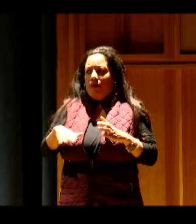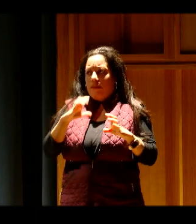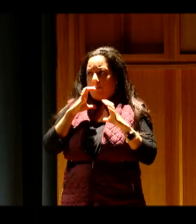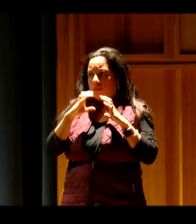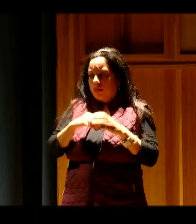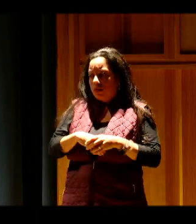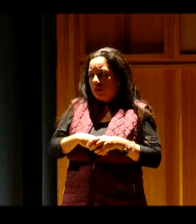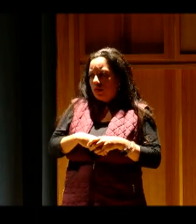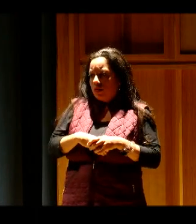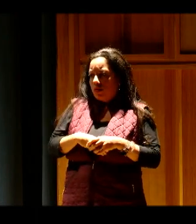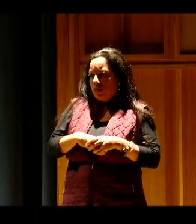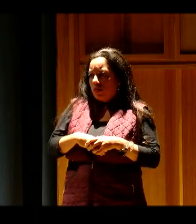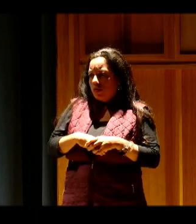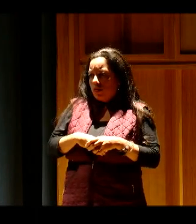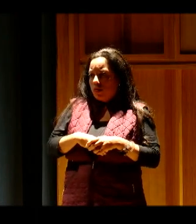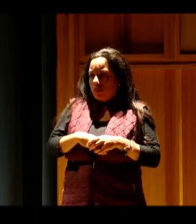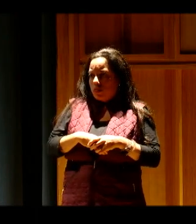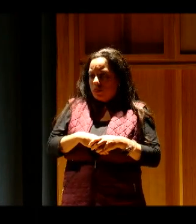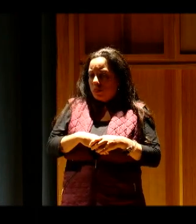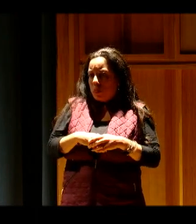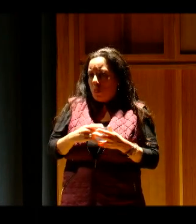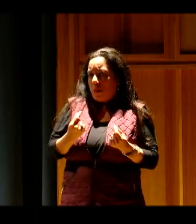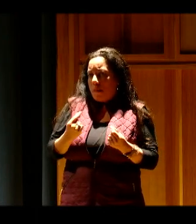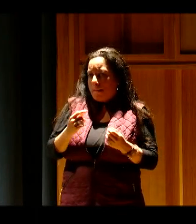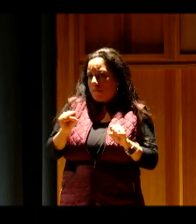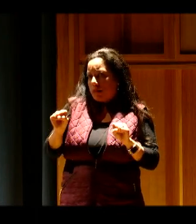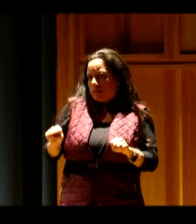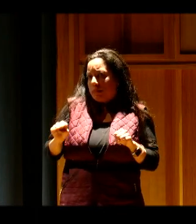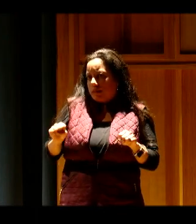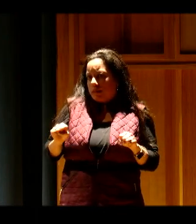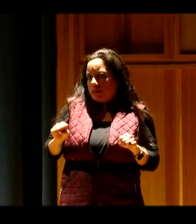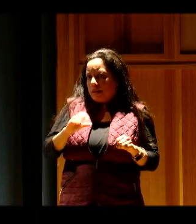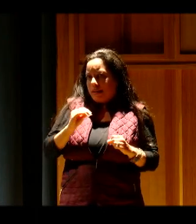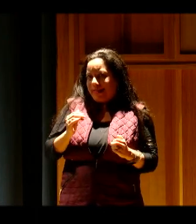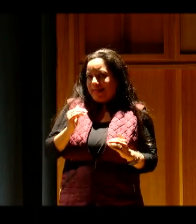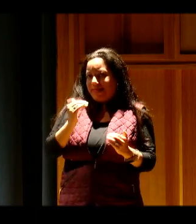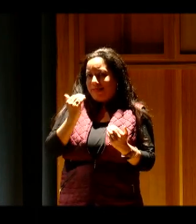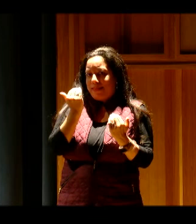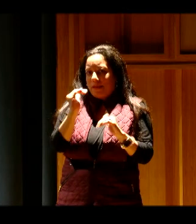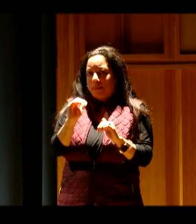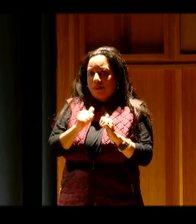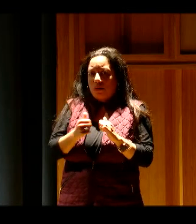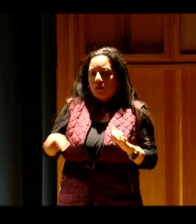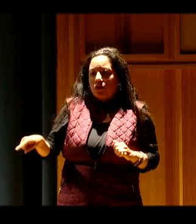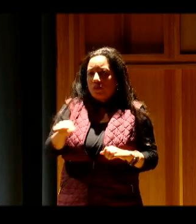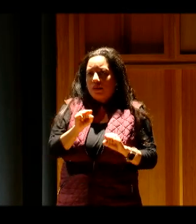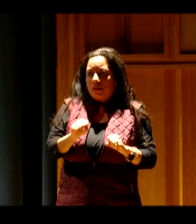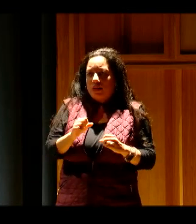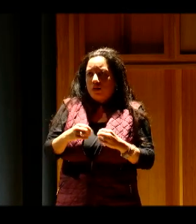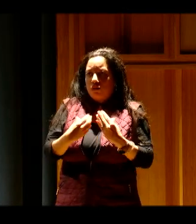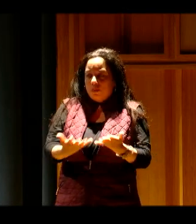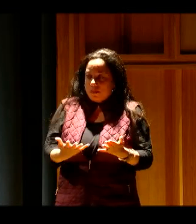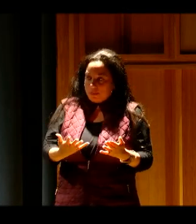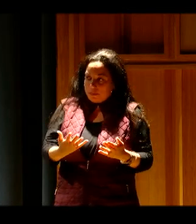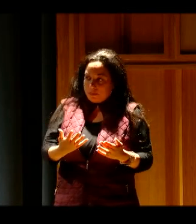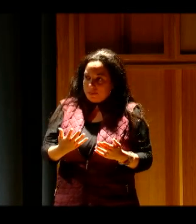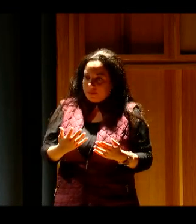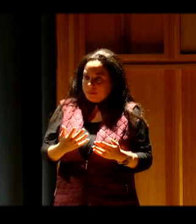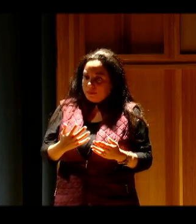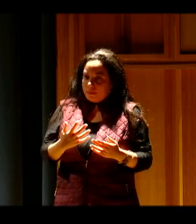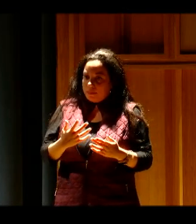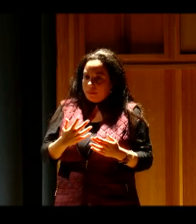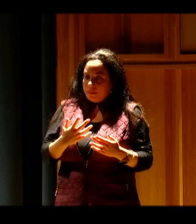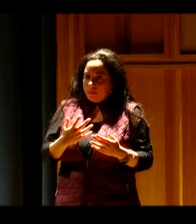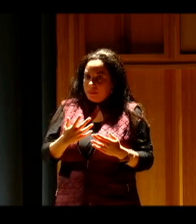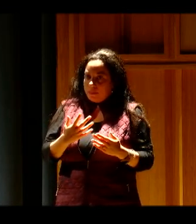What are possibilities and limits to how you can contribute to building ambition and capacity in communities?